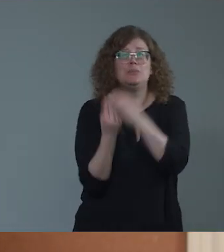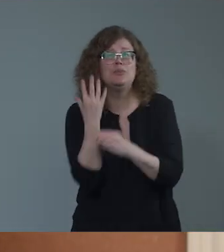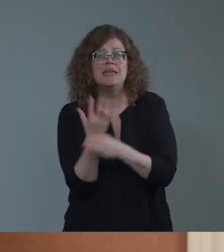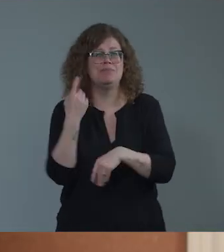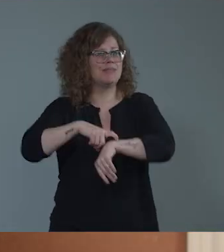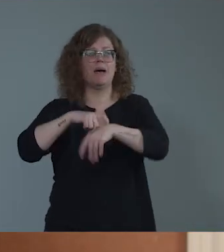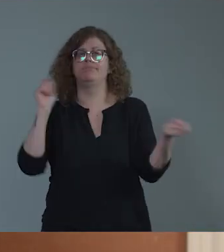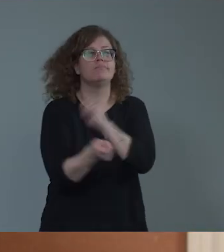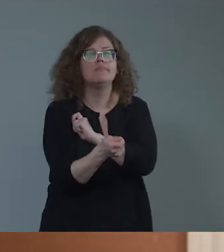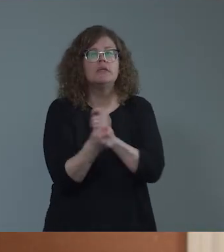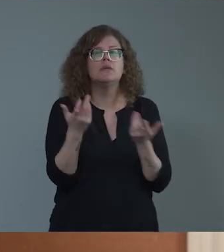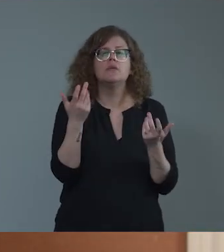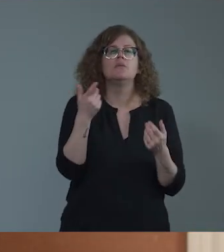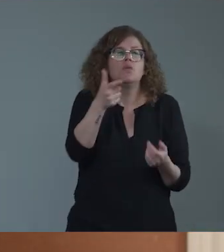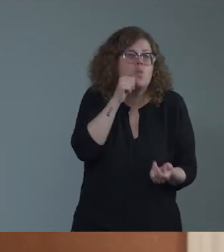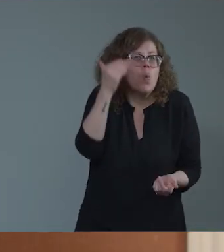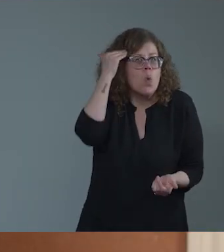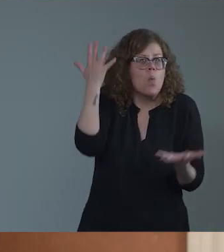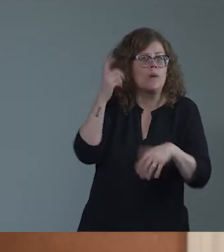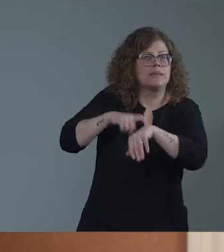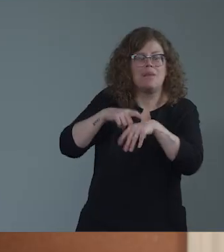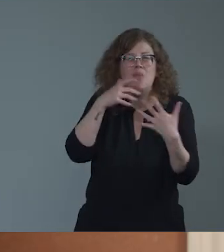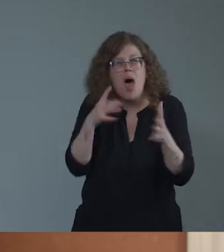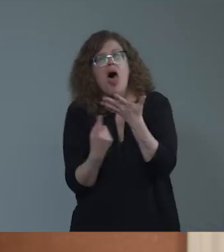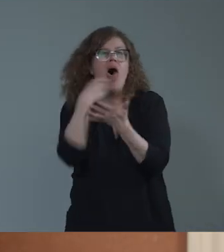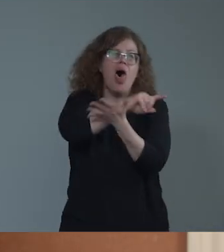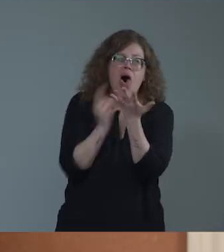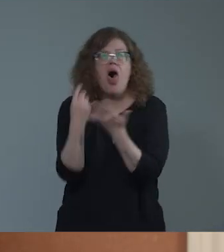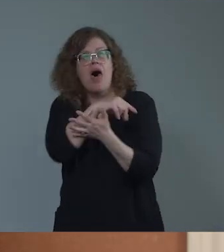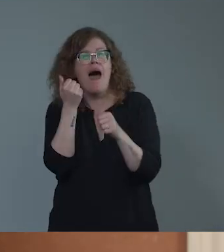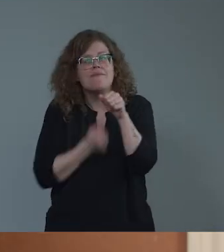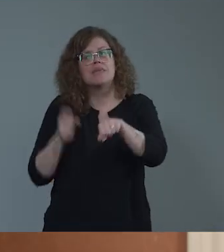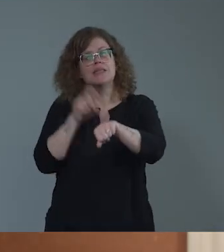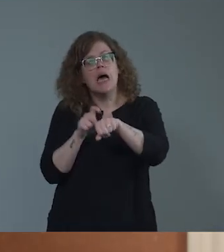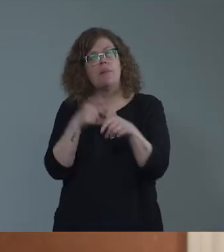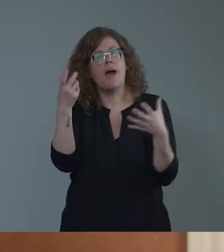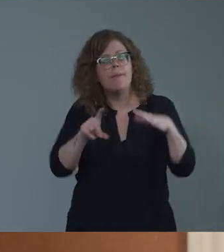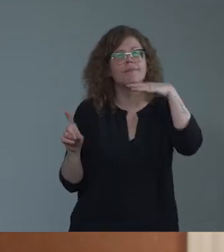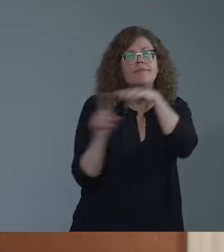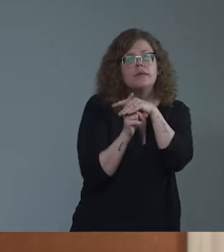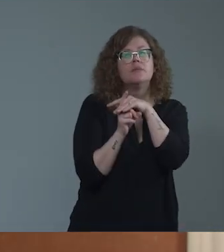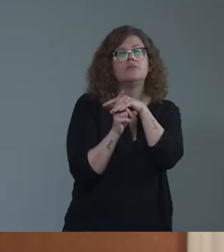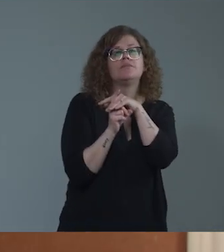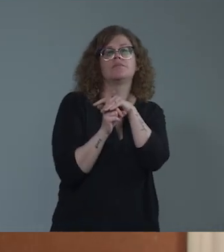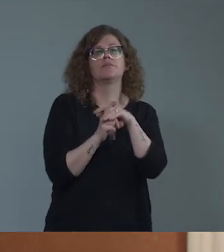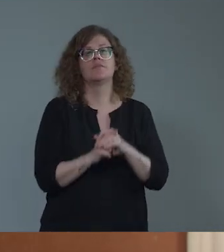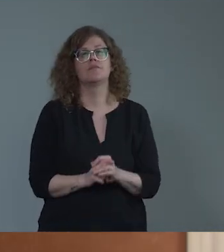It can be an addendum to the contract. That's often helpful because the scope of work can change over the lifespan of a project.